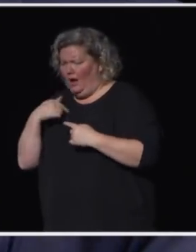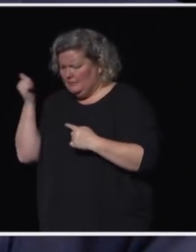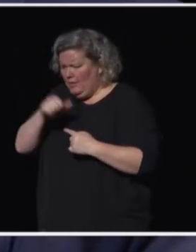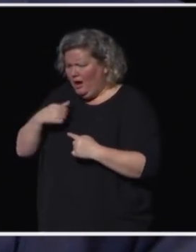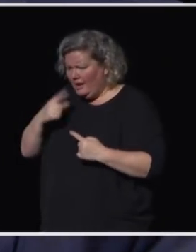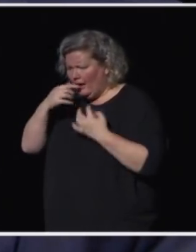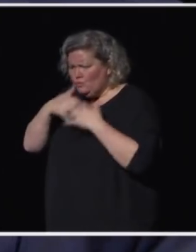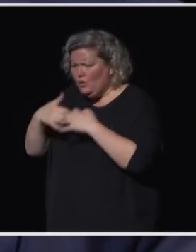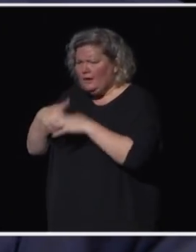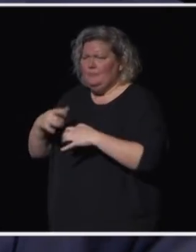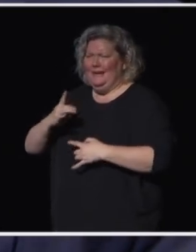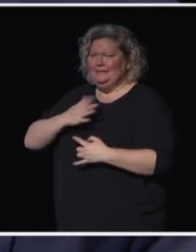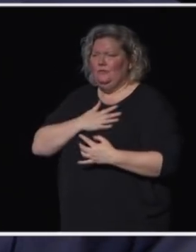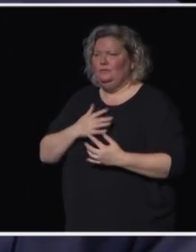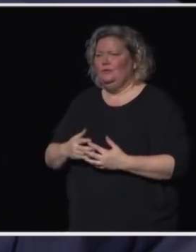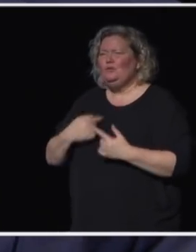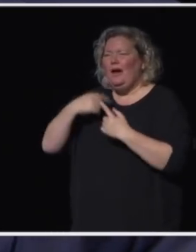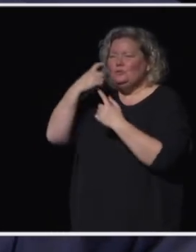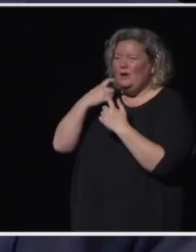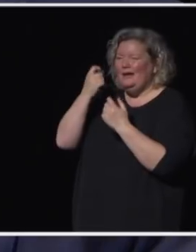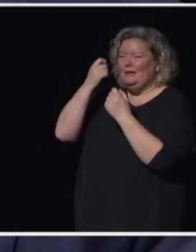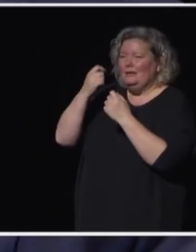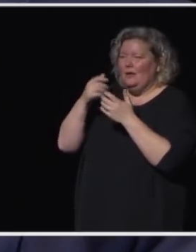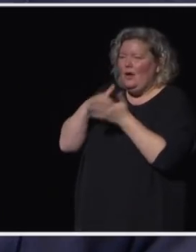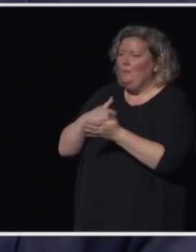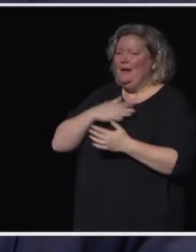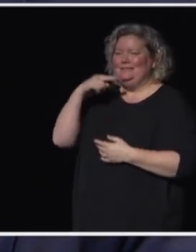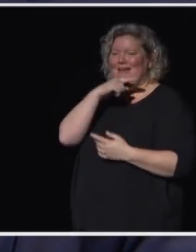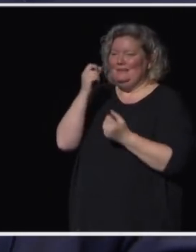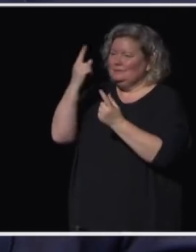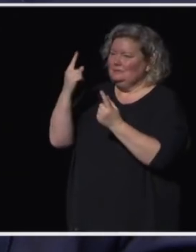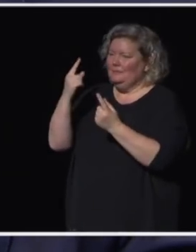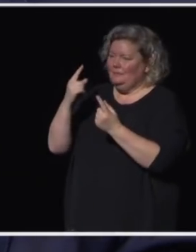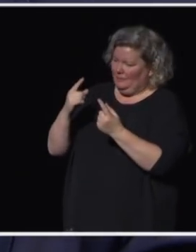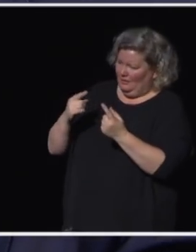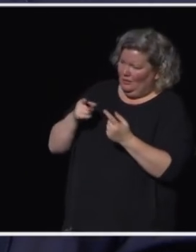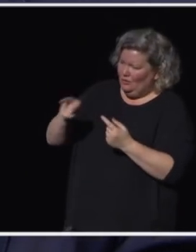So I really tried to get him to buy into the notion that just by default of his age he just didn't have much wisdom.